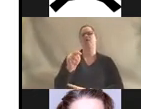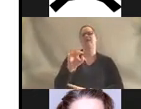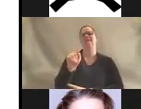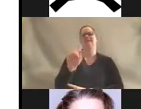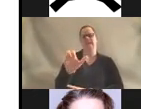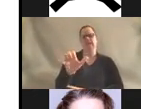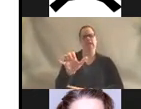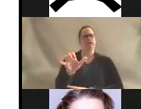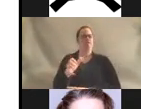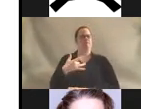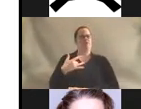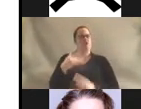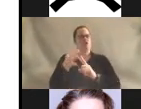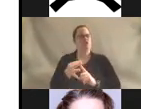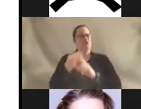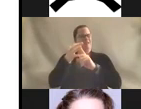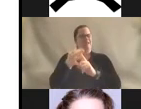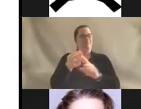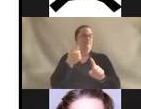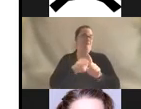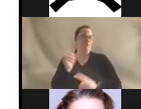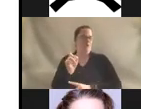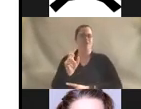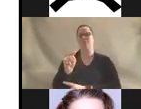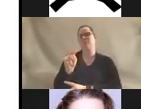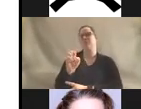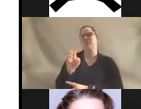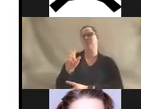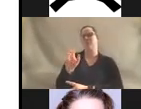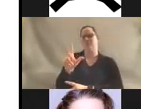about being from New Orleans given its history